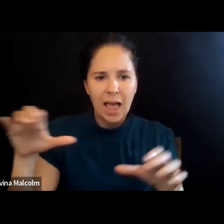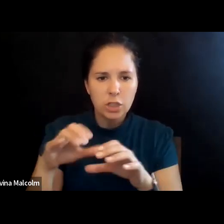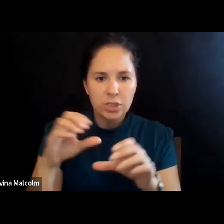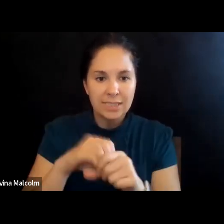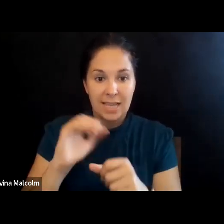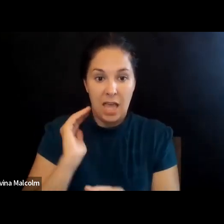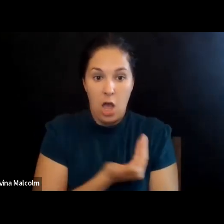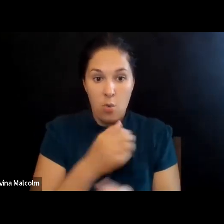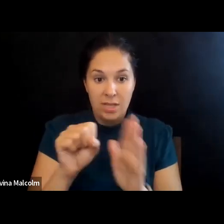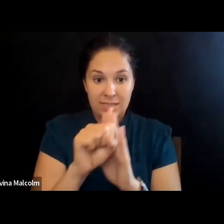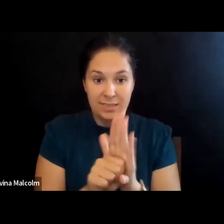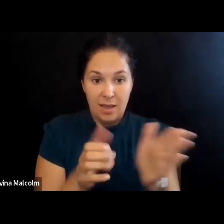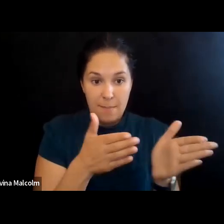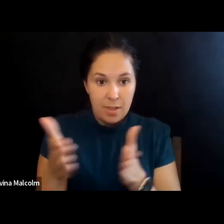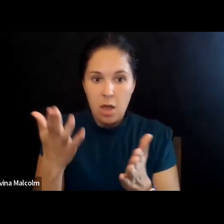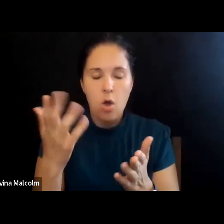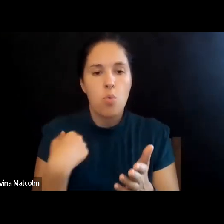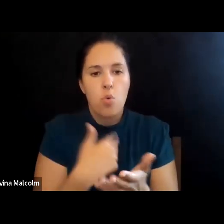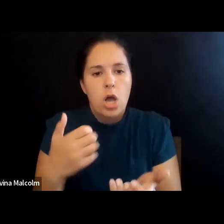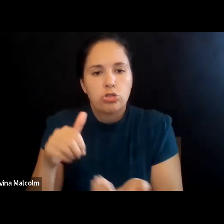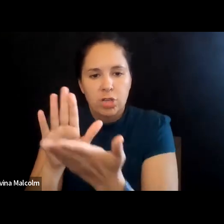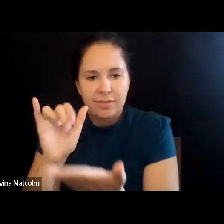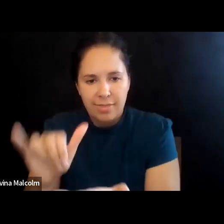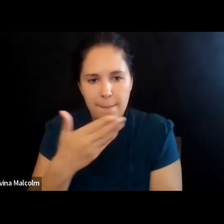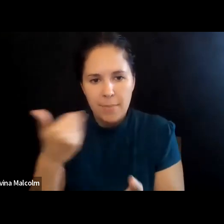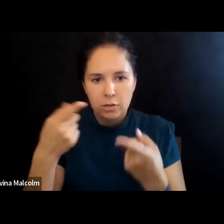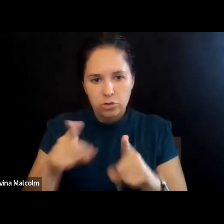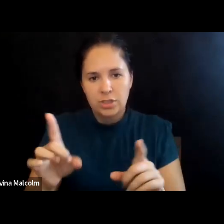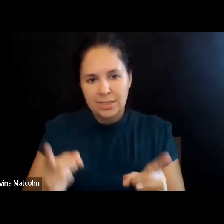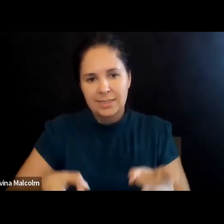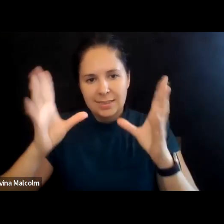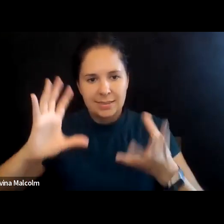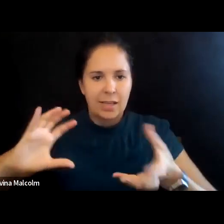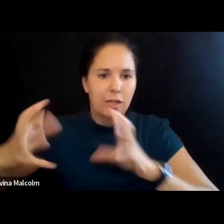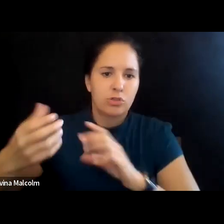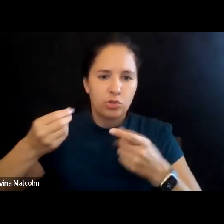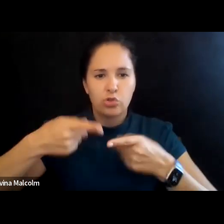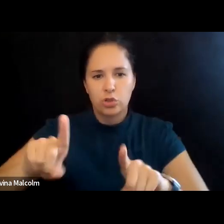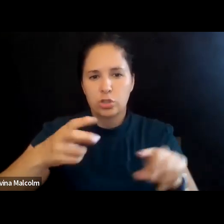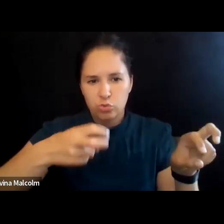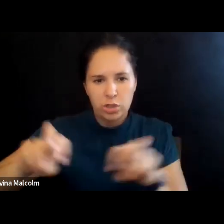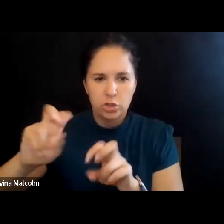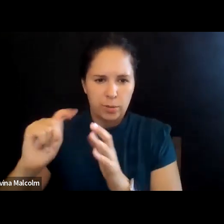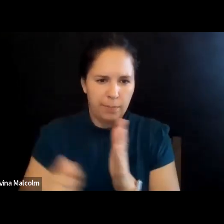itself. We are adding new -- a new SPIL actions in our state plan in order